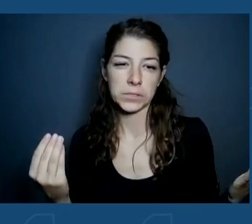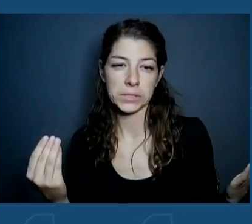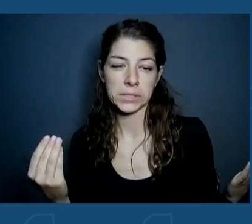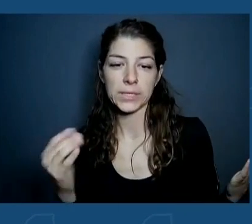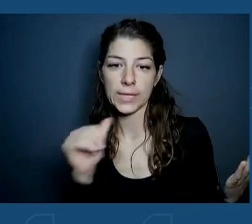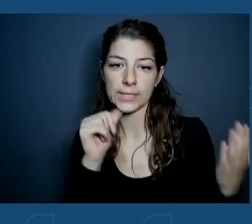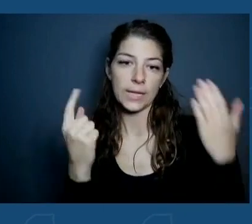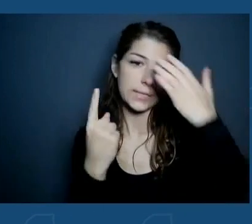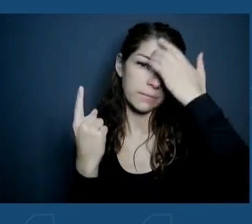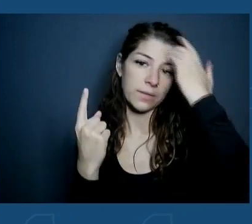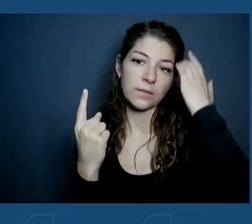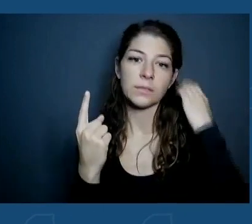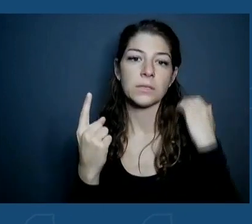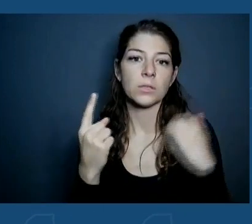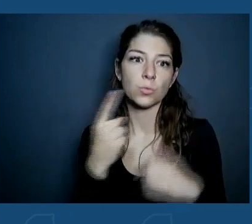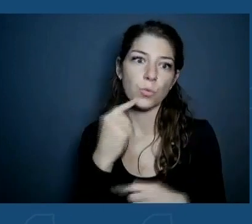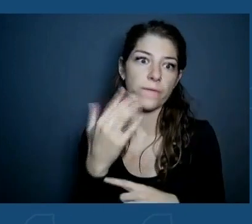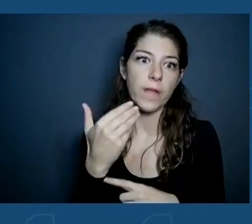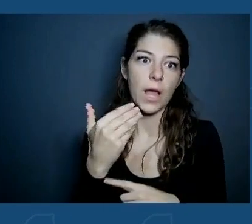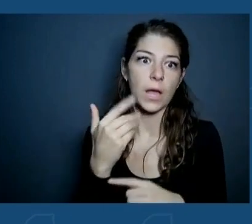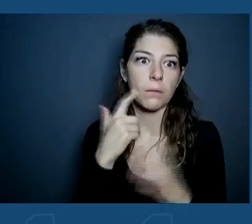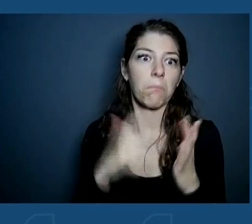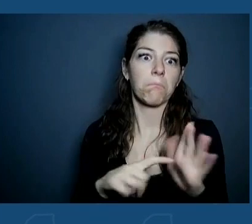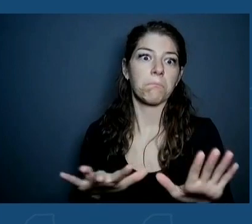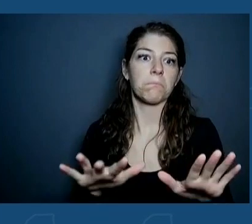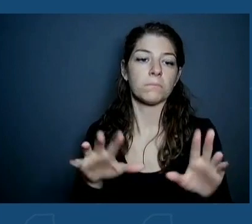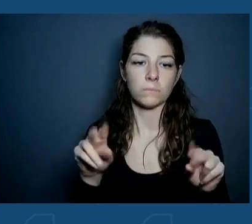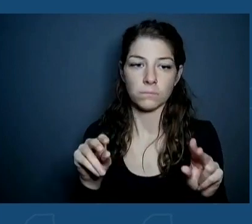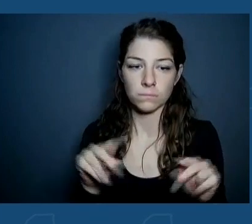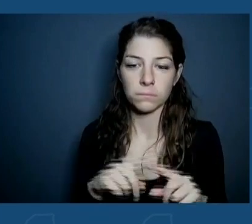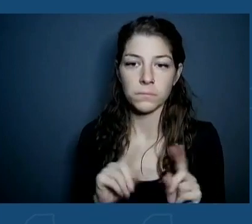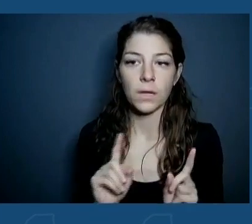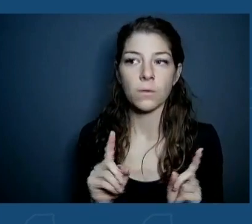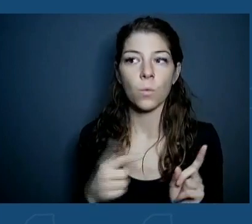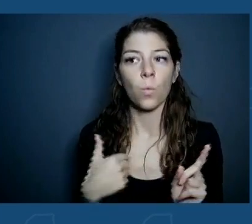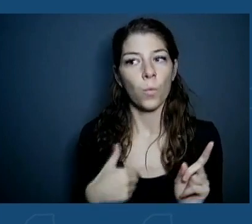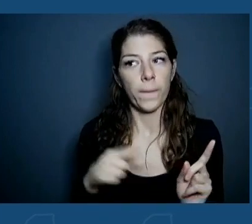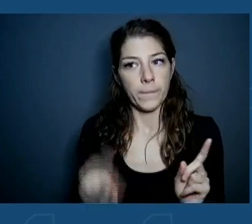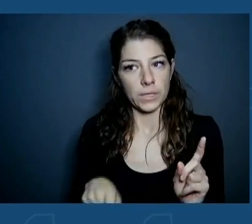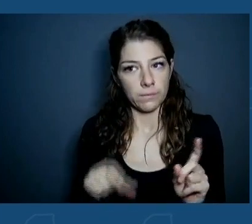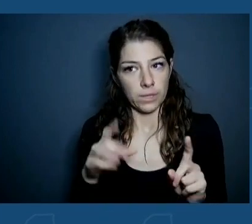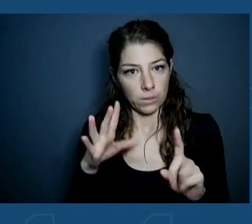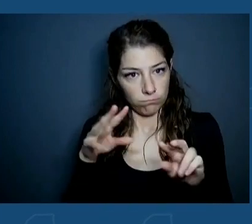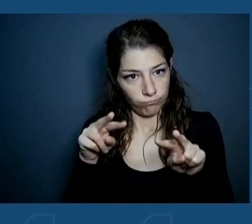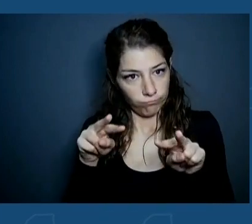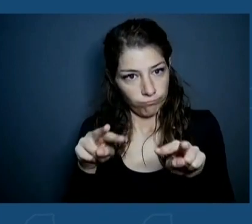WE ARE AT A PLACE WHERE WE REQUIRING SUCH ACTIONS TODAY.